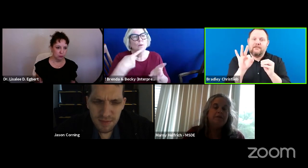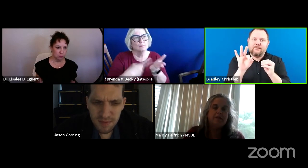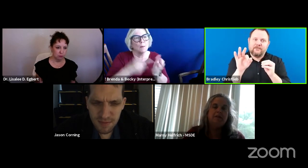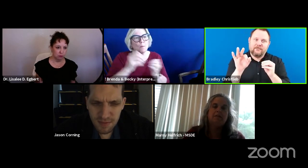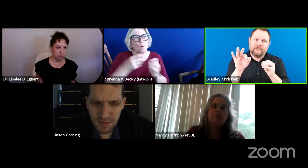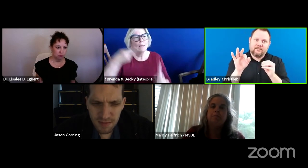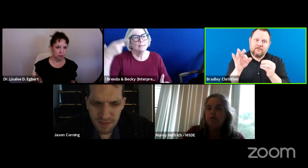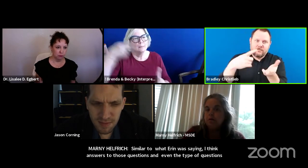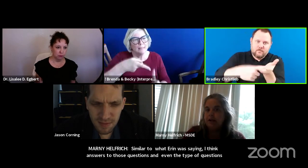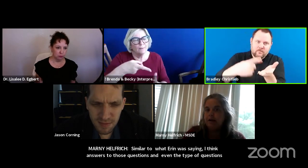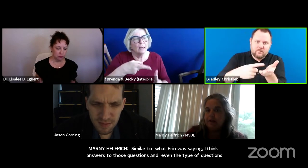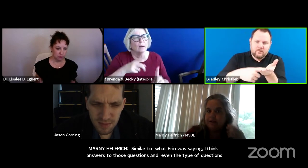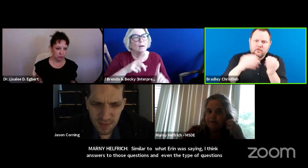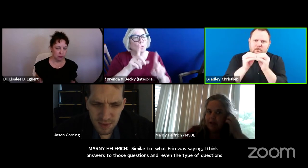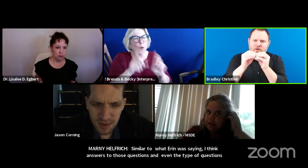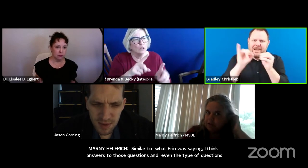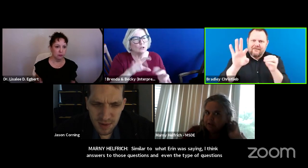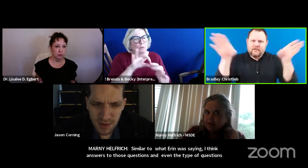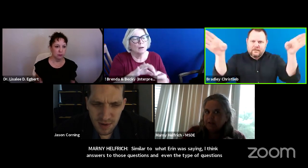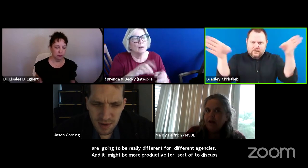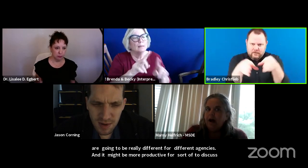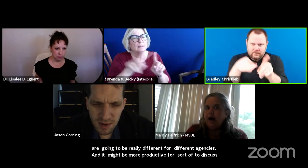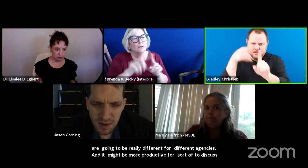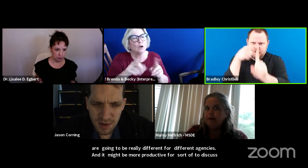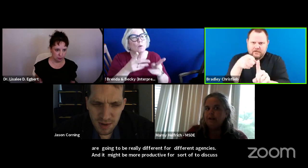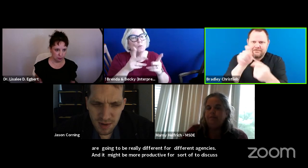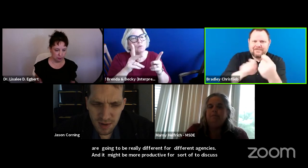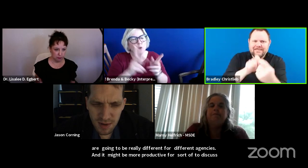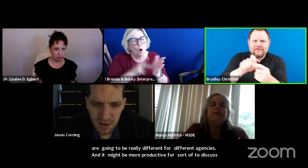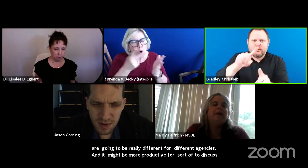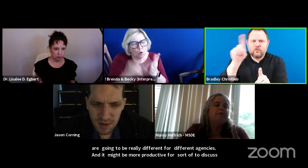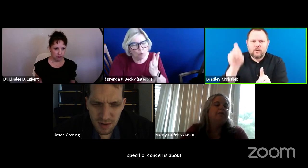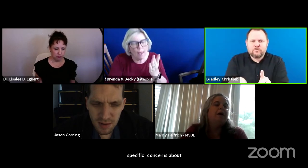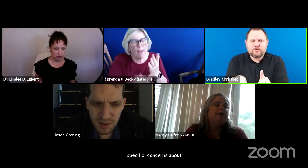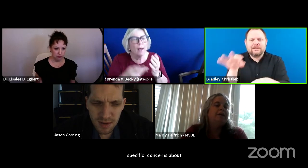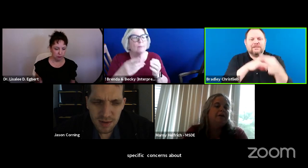services or programs that different agencies operate if people feel like there's not enough